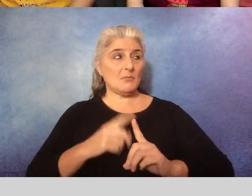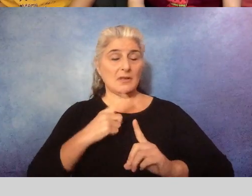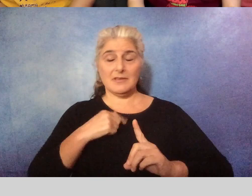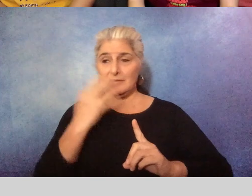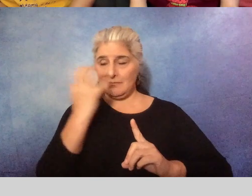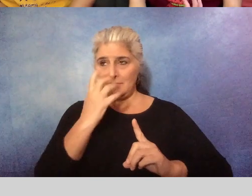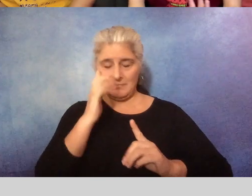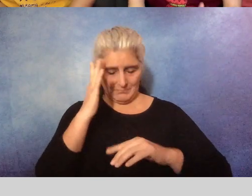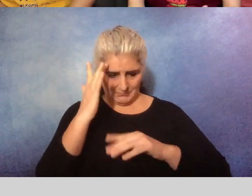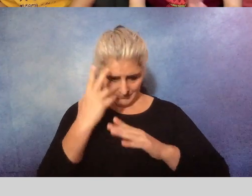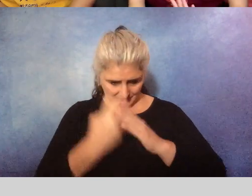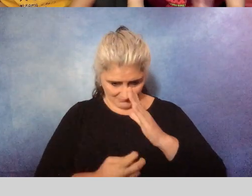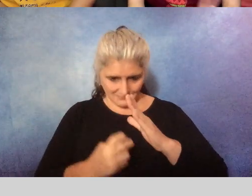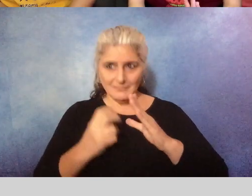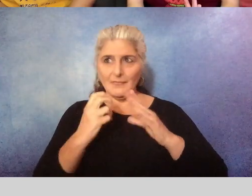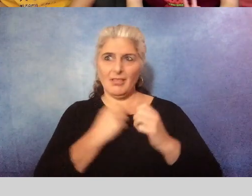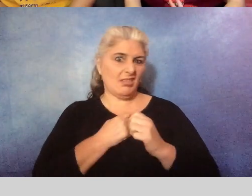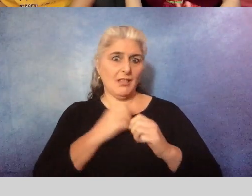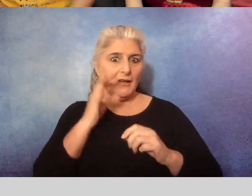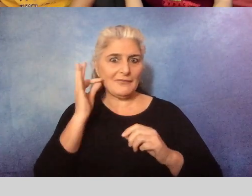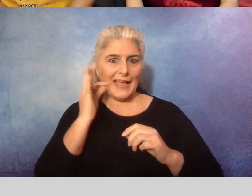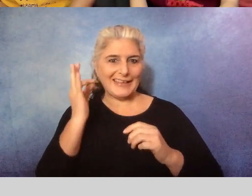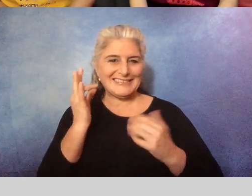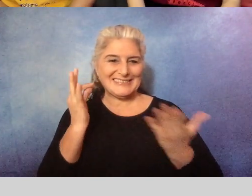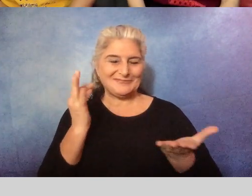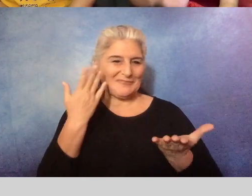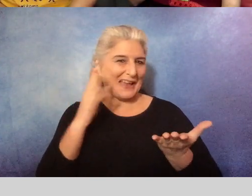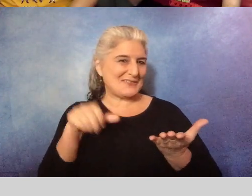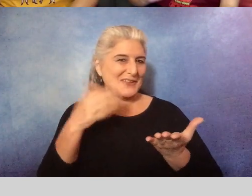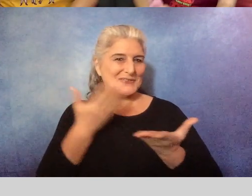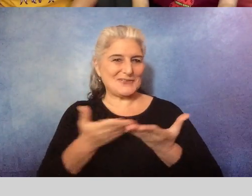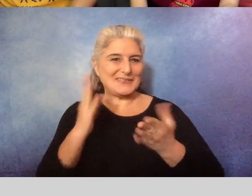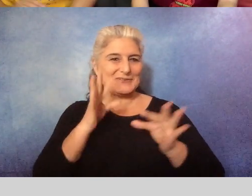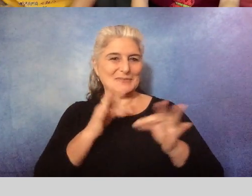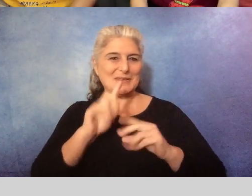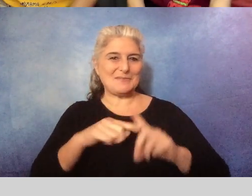and yeah, I don't know what else to say about me. Let's go forward.